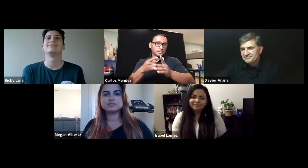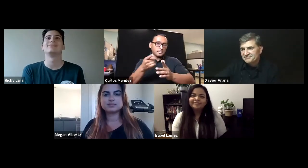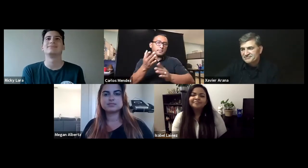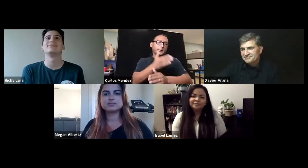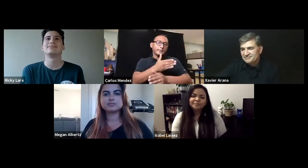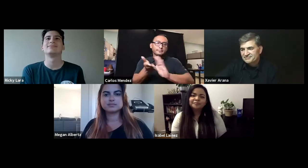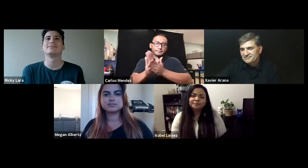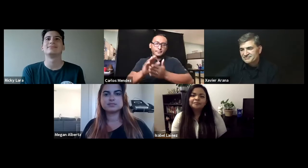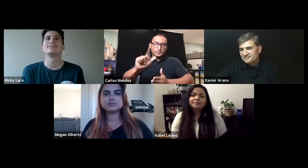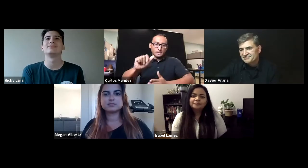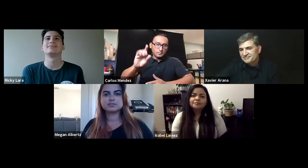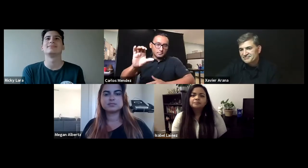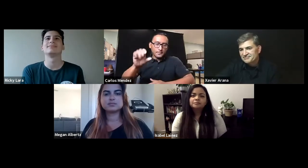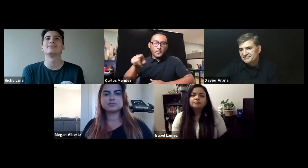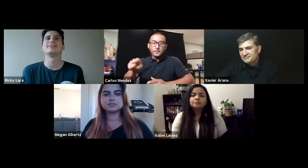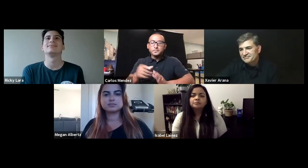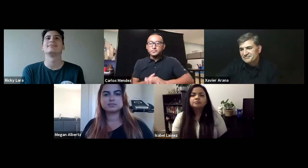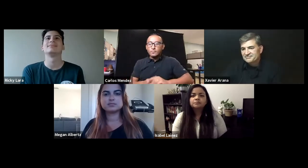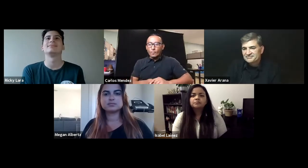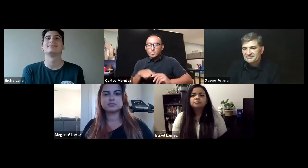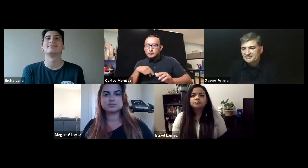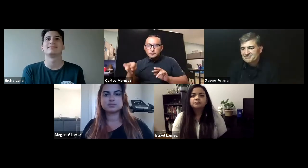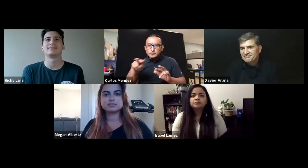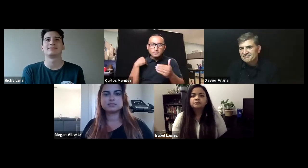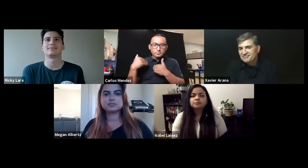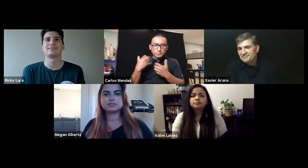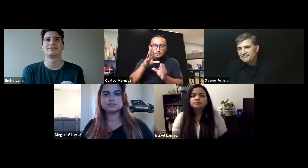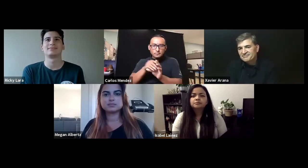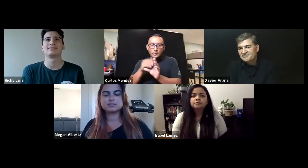and met other LatinX people, Hispanic people.